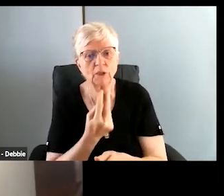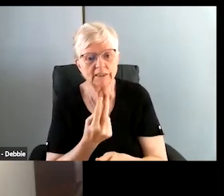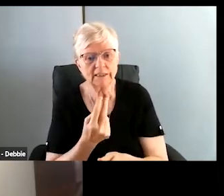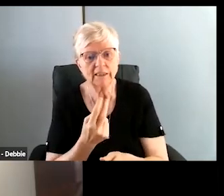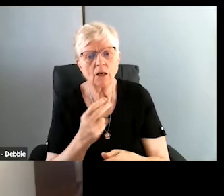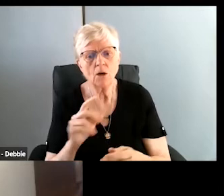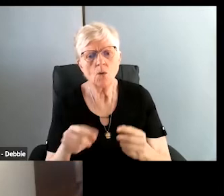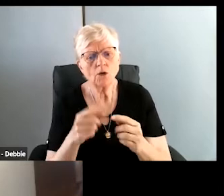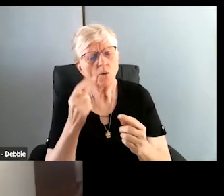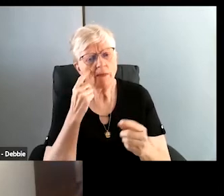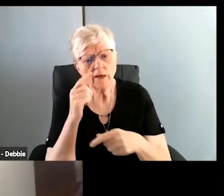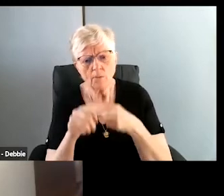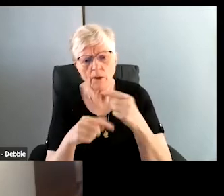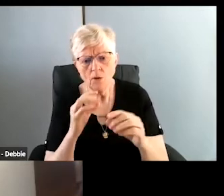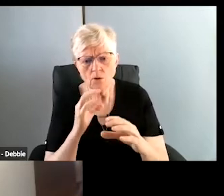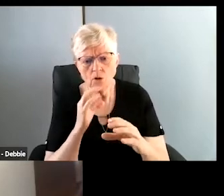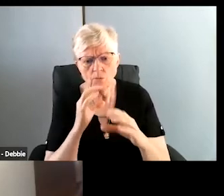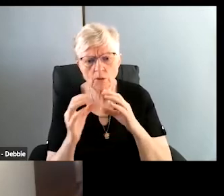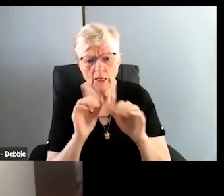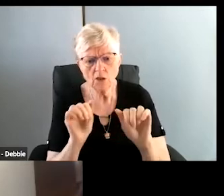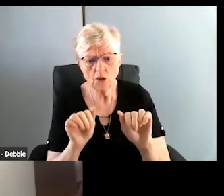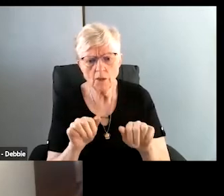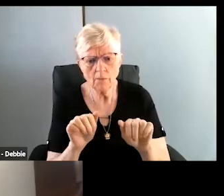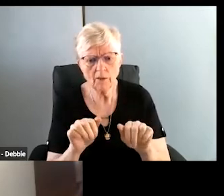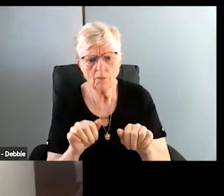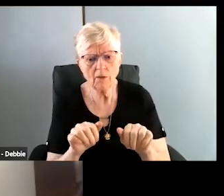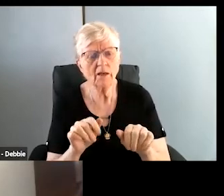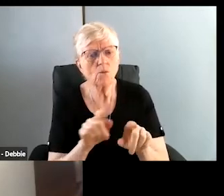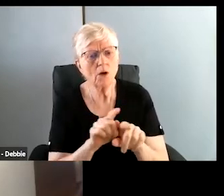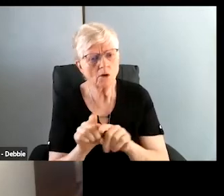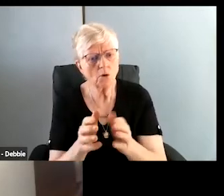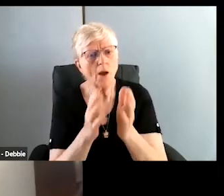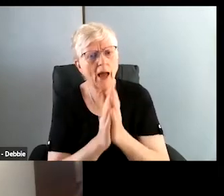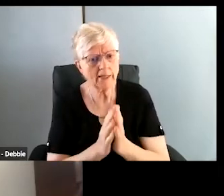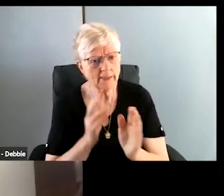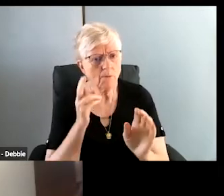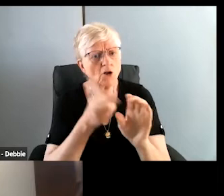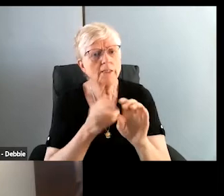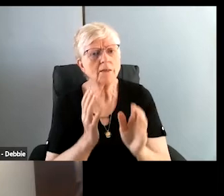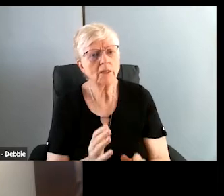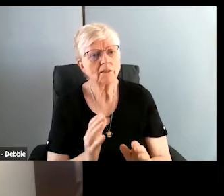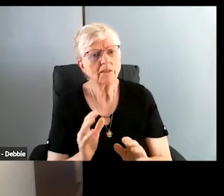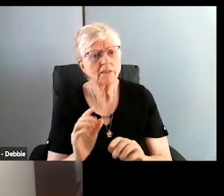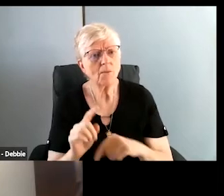SO WHEN CONSIDERING COMMUNICATION ACCESSIBILITY, WE ALSO ASK , WE ALSO ASK PARTICIPANTS SETS OF PARTICIPANTS SETS OF QUESTIONS ABOUT THEIR EXPERIENCES AND QUESTIONS ABOUT THEIR EXPERIENCES AND PARTICULARLY EXPERIENCES OF PARTICULARLY EXPERIENCES OF USING REMOTE HEALTH SERVICES.